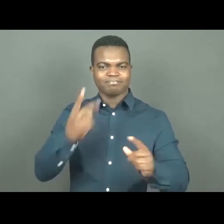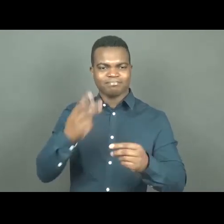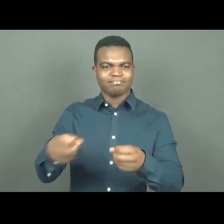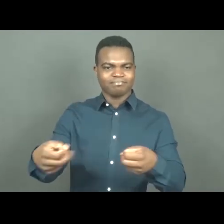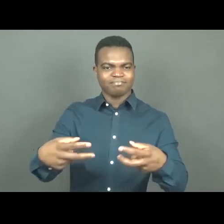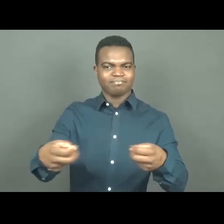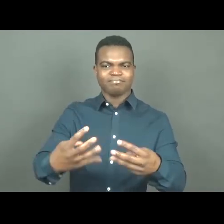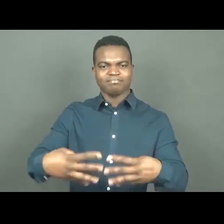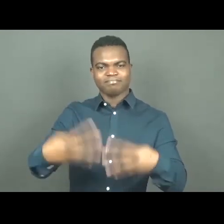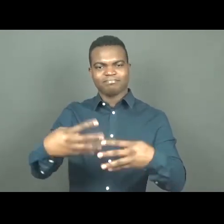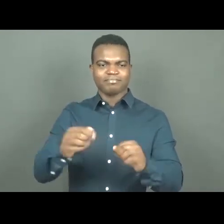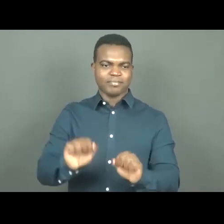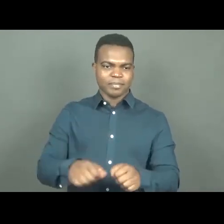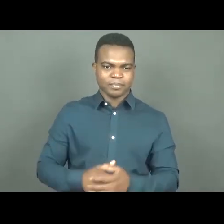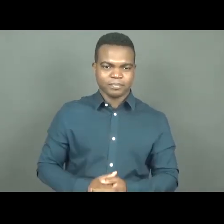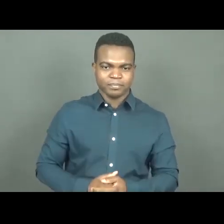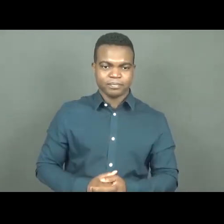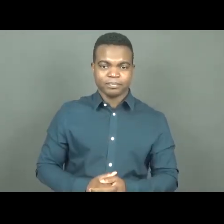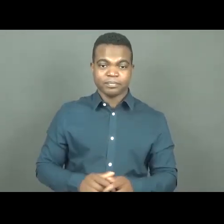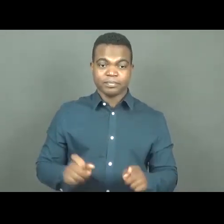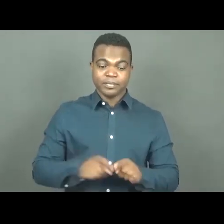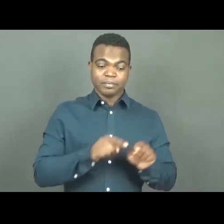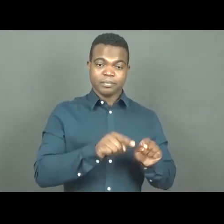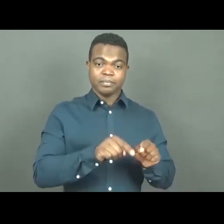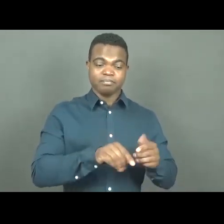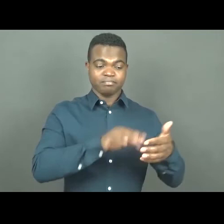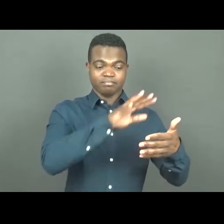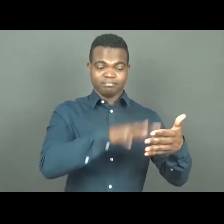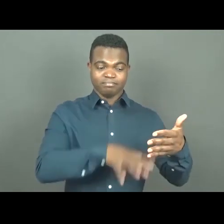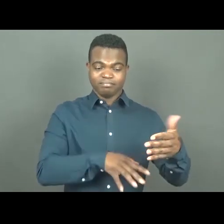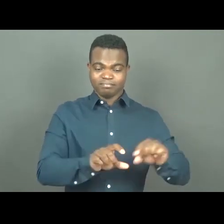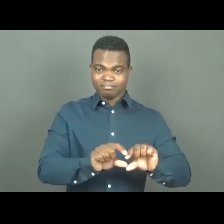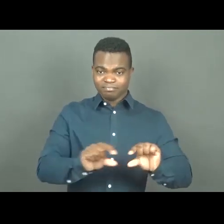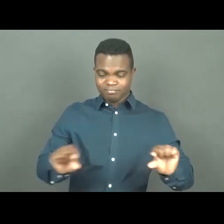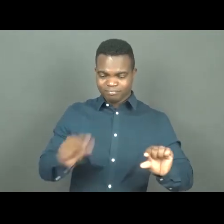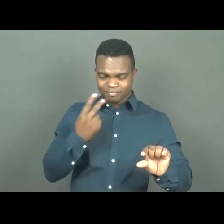chat box for technical questions related to this webinar. Then you may enter the